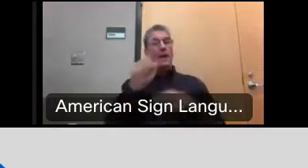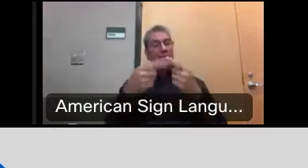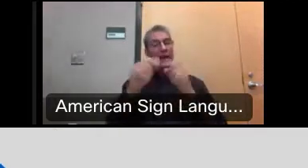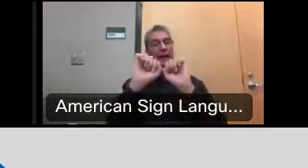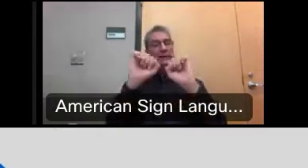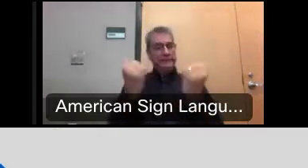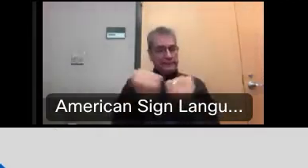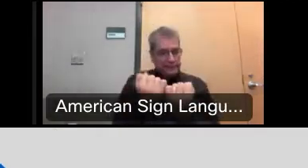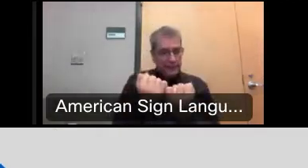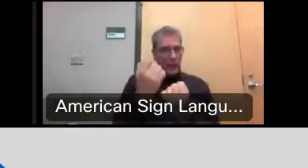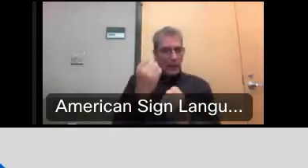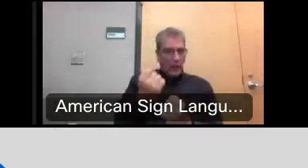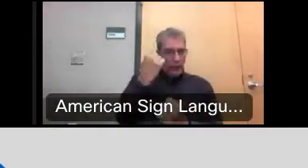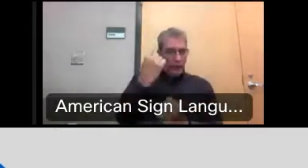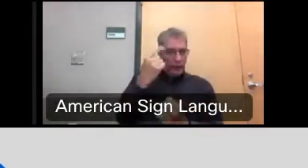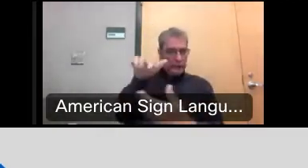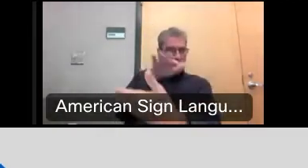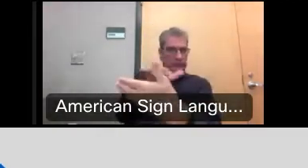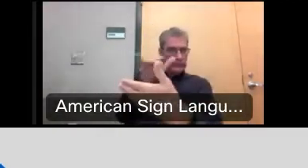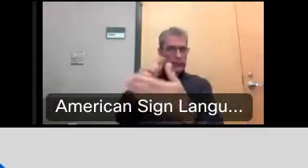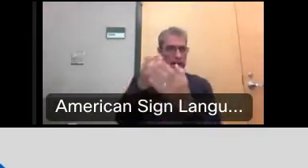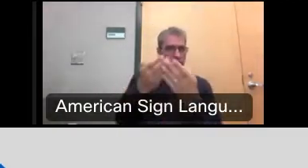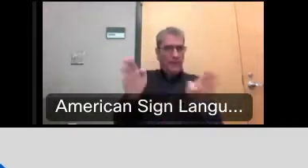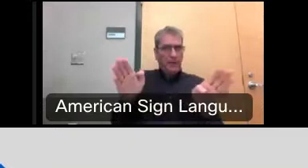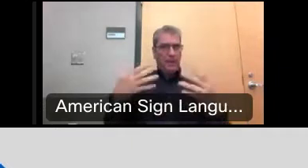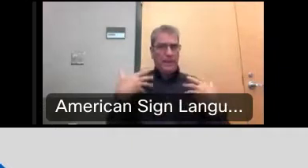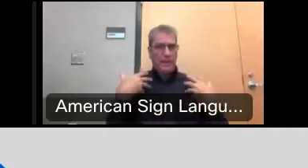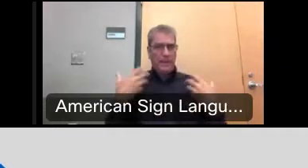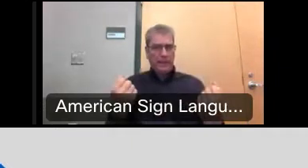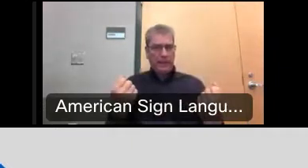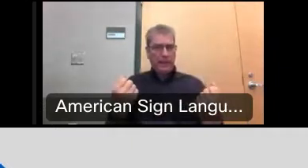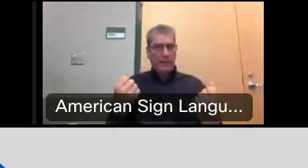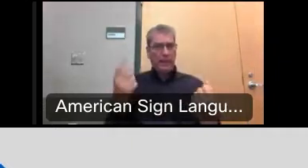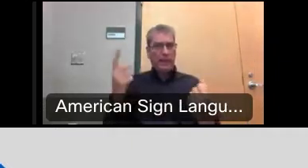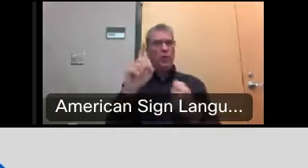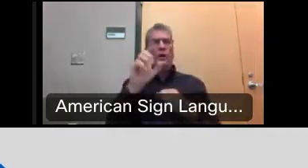of public health and society's willingness to take the steps that are needed. So Here's